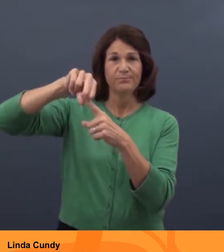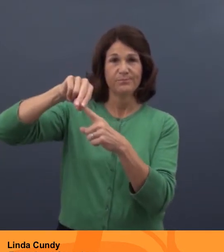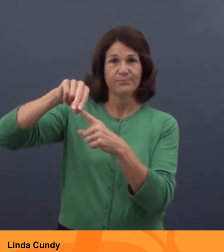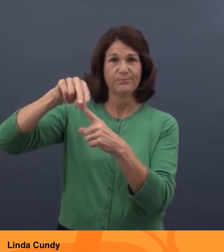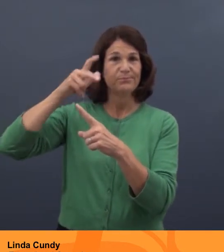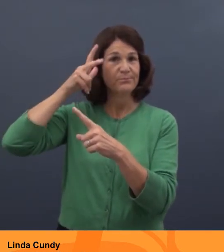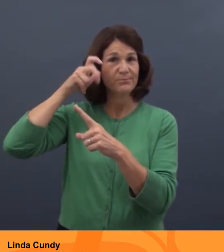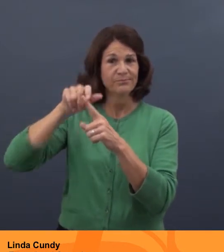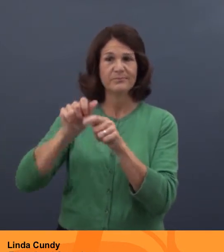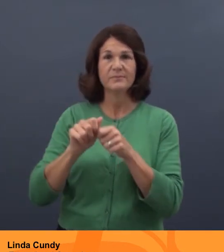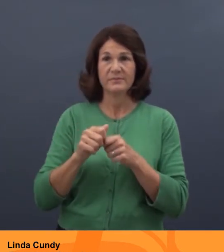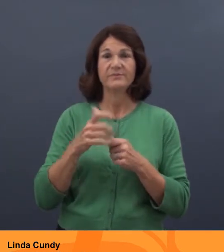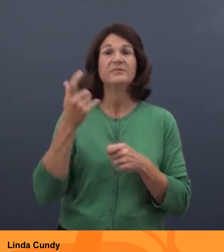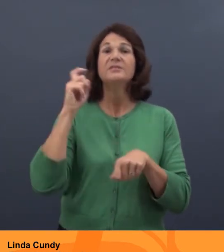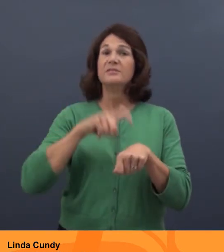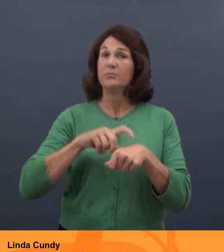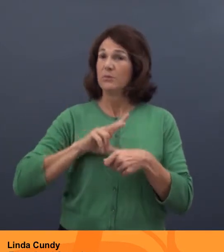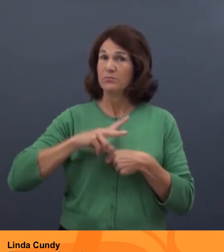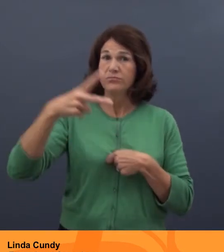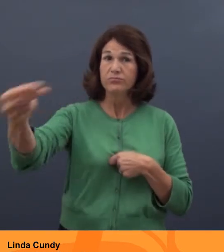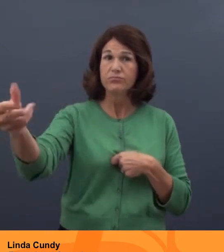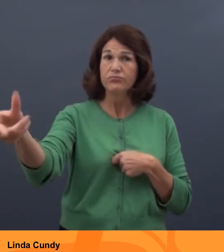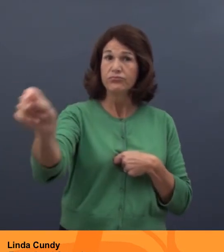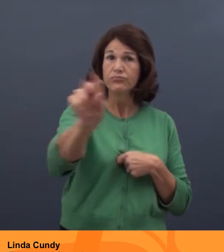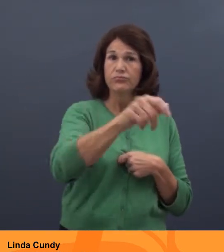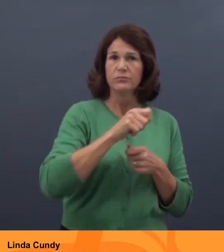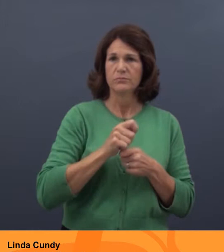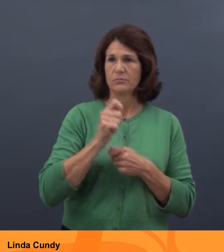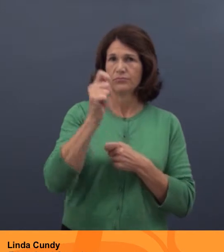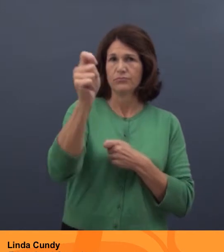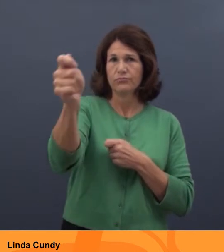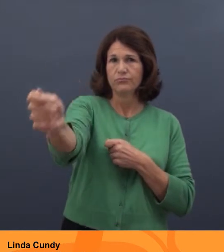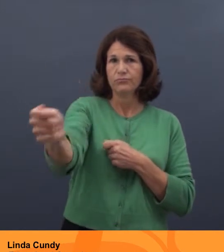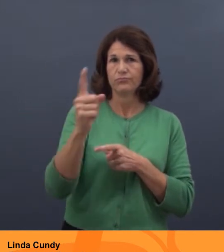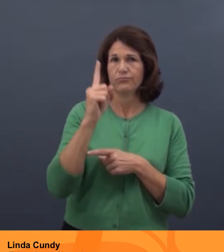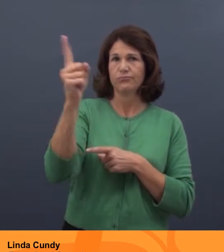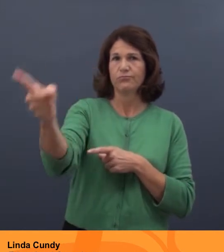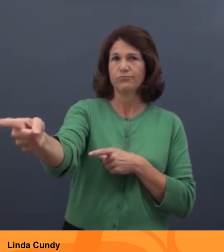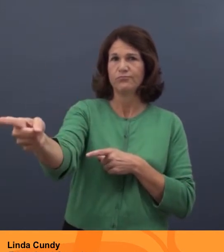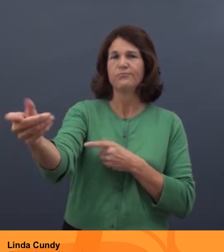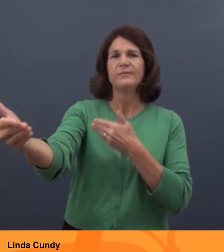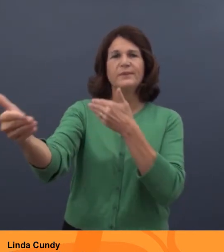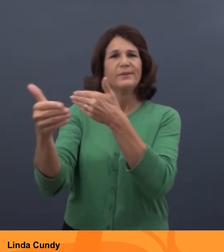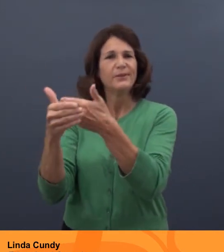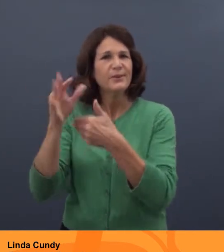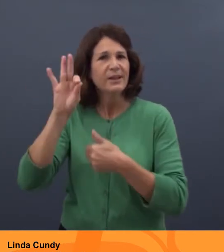In doing this, she could direct the microphone to each student who was speaking